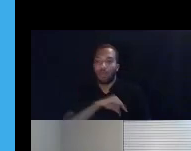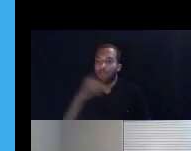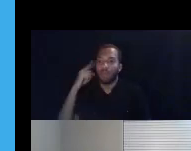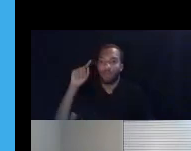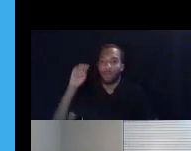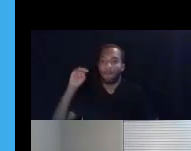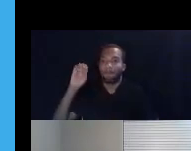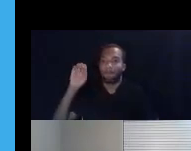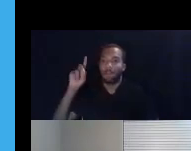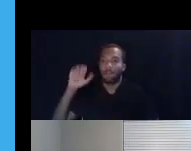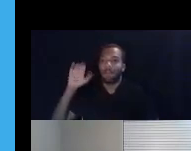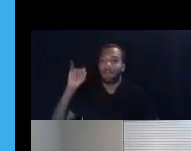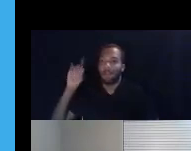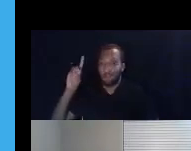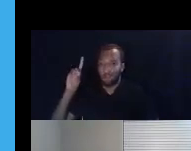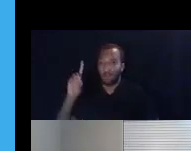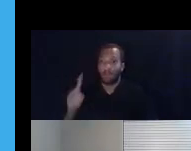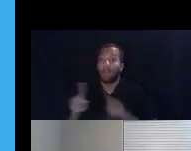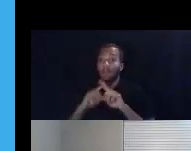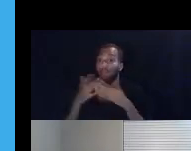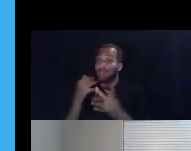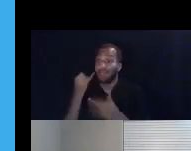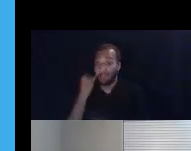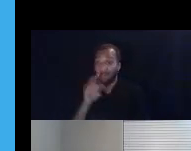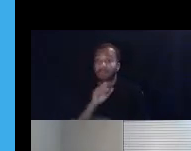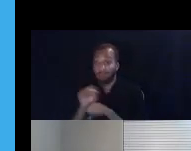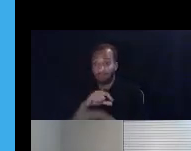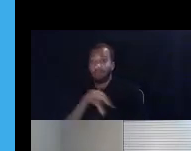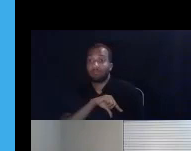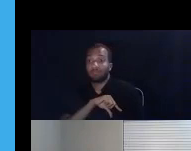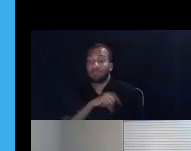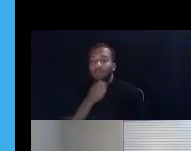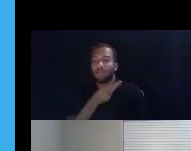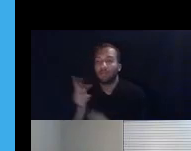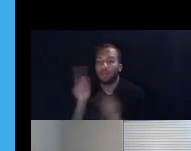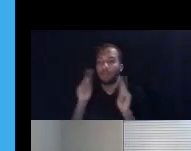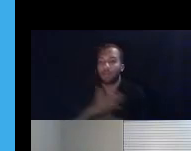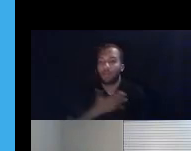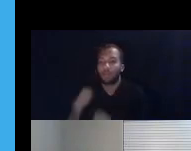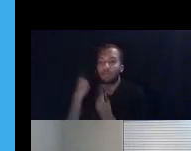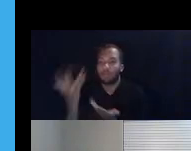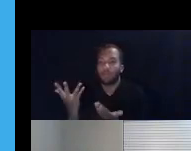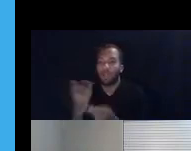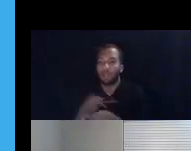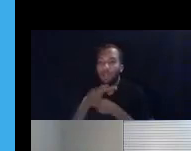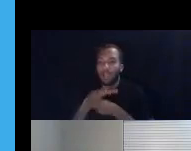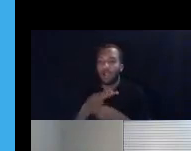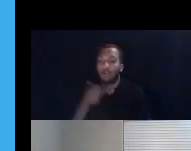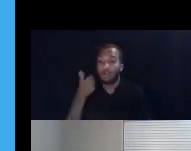and in-home care under Medicaid, few people are willing to provide the needed care. Are there any grants to help individuals